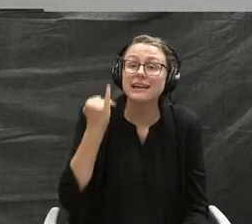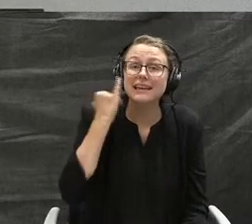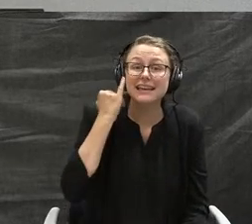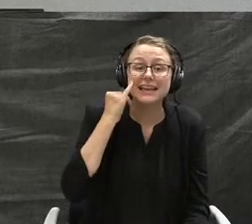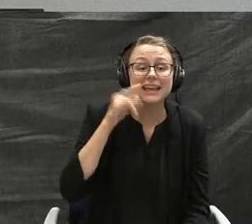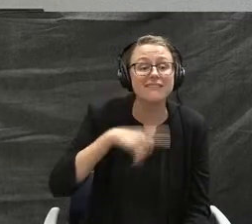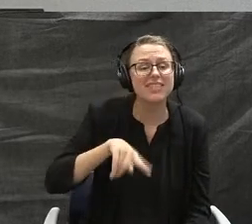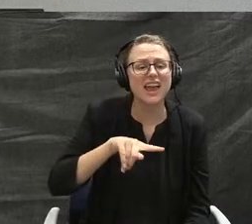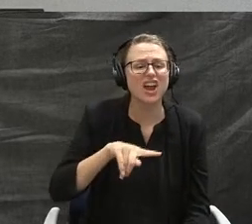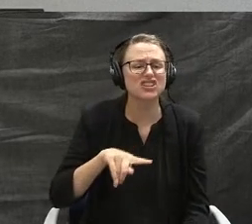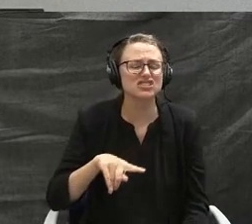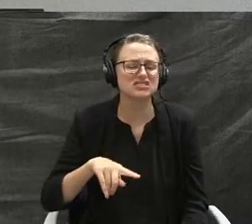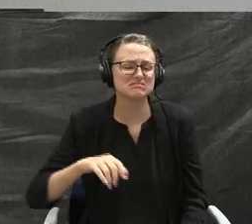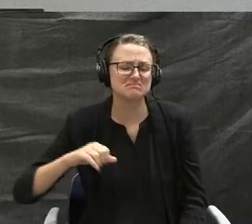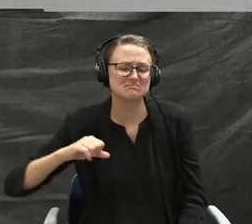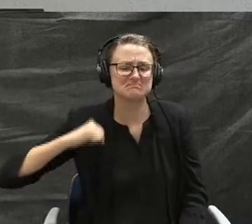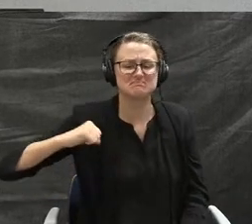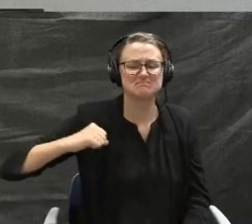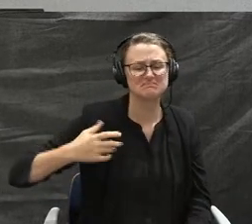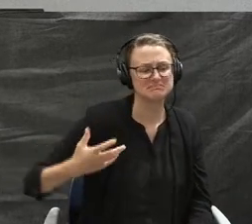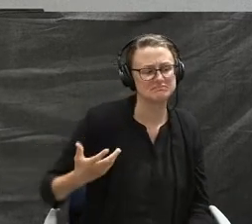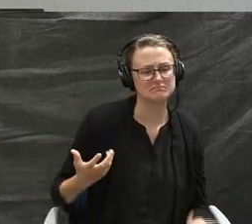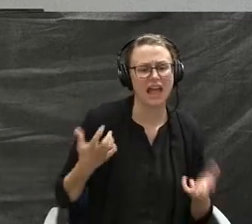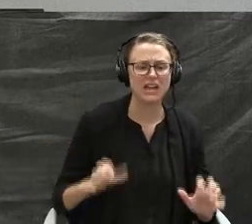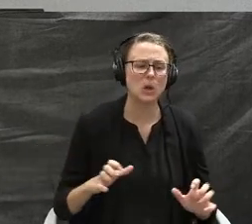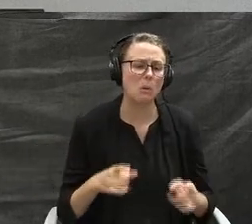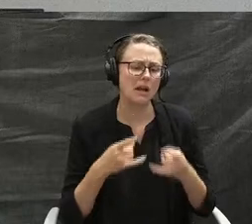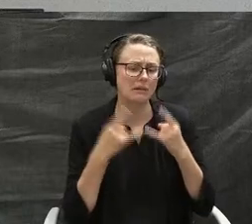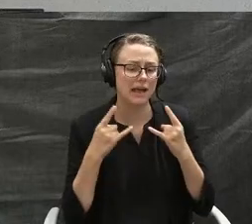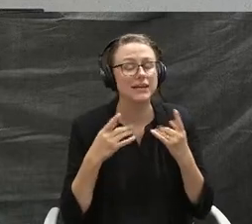there are people like that in society, you know they won't be